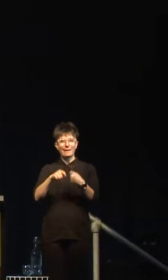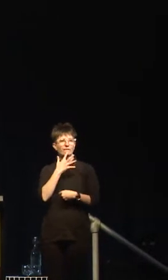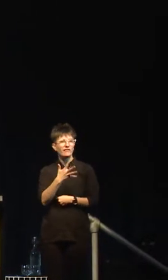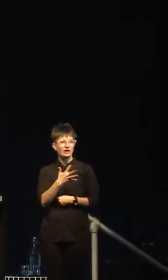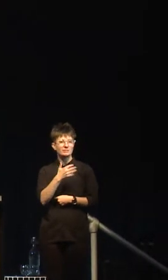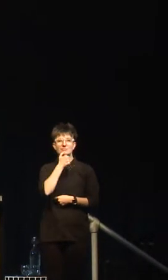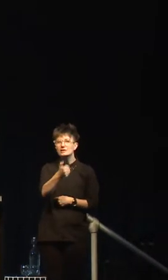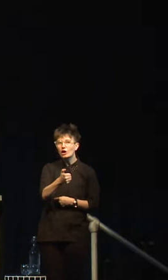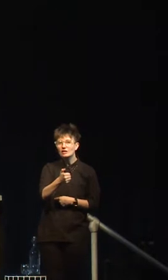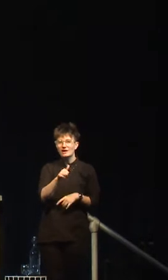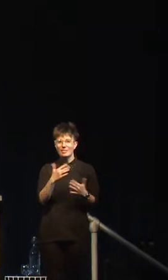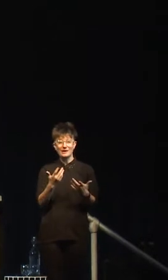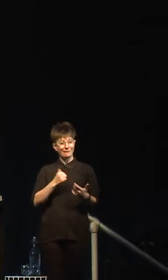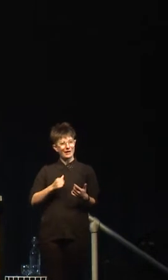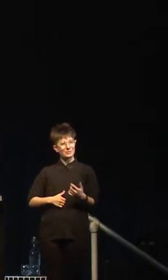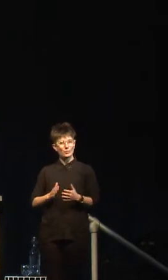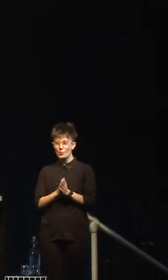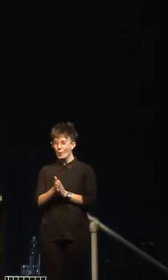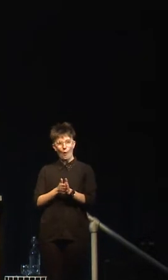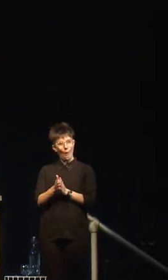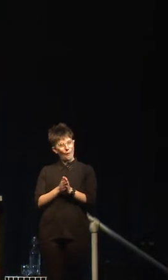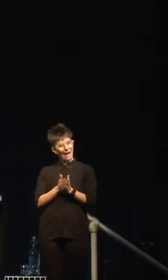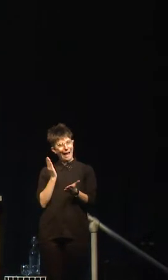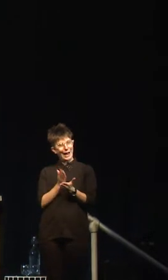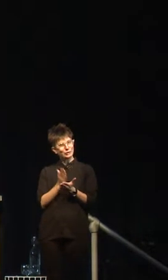of re-intensifying and driving up their input costs, they actually kept on doing what they